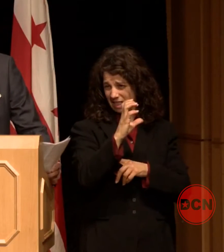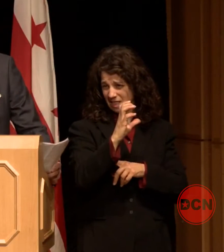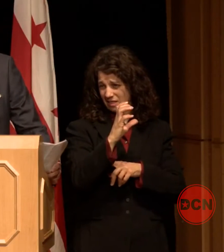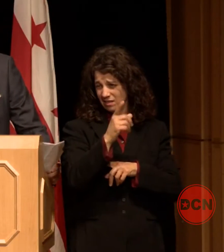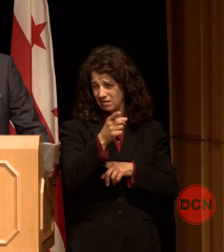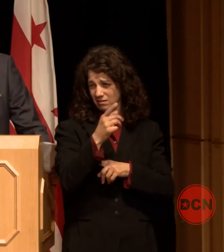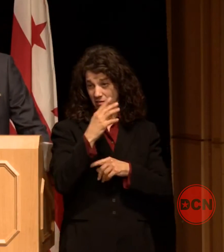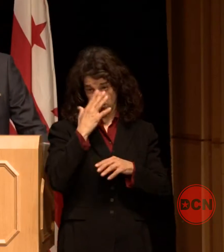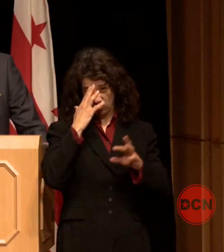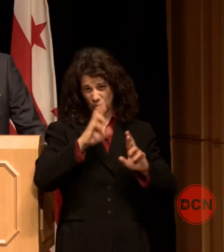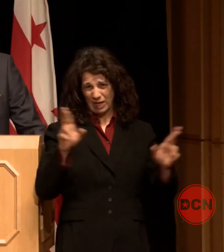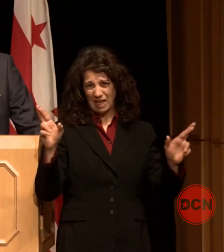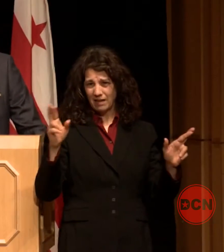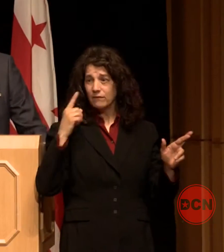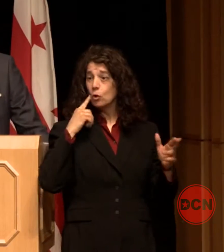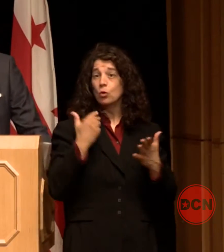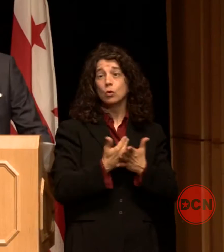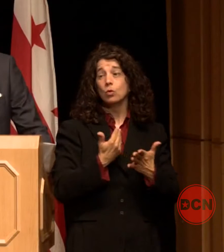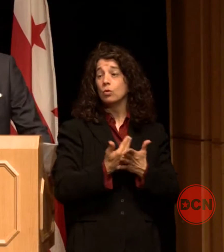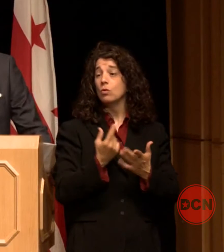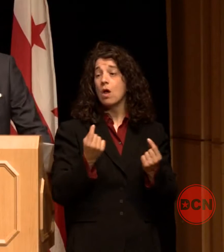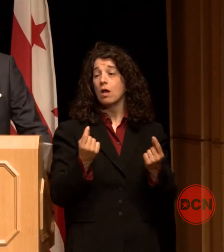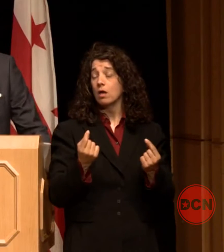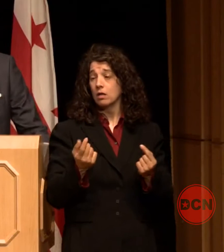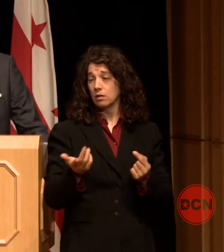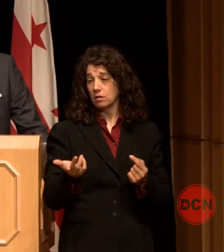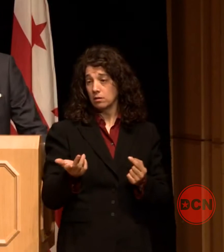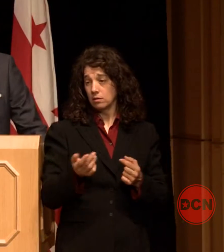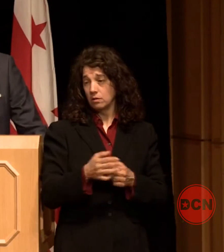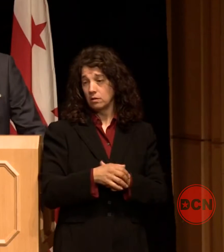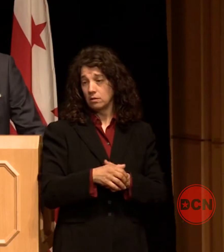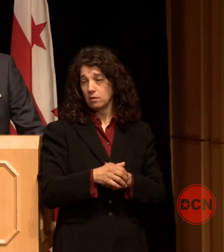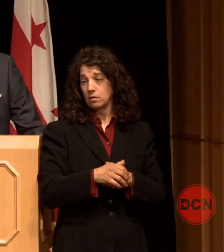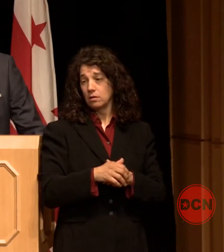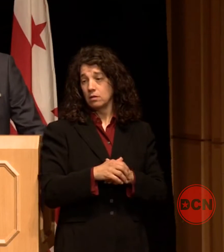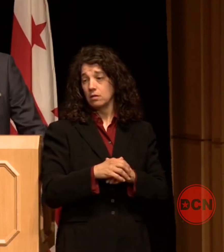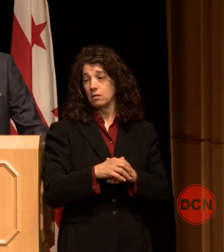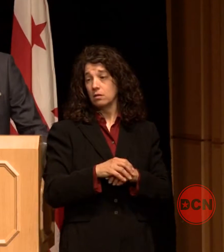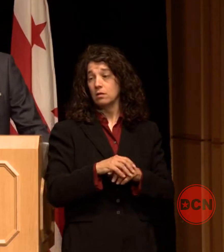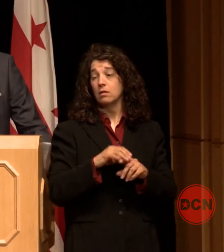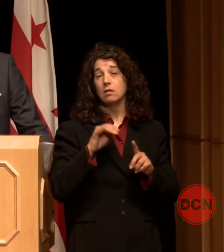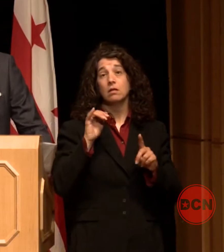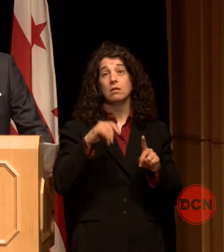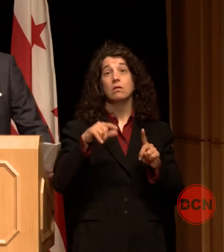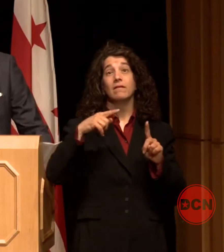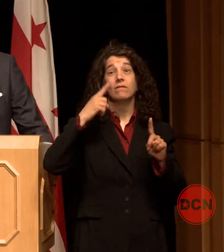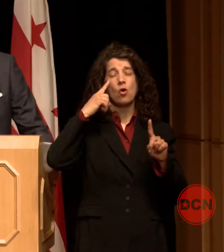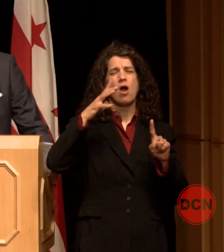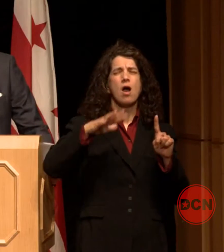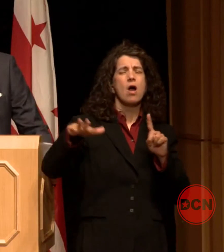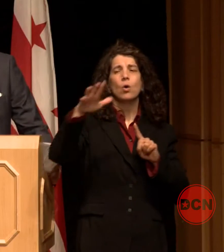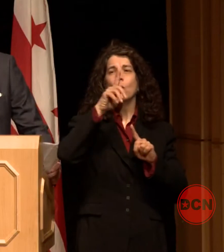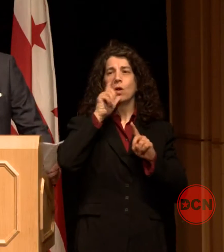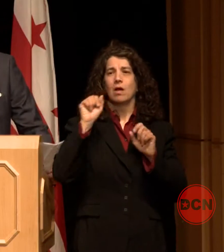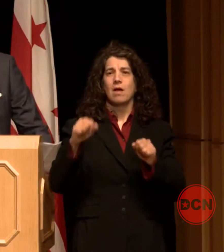AND SMALL TO THE BENEFIT OF RESIDENTS ALL OVER THE CITY. IN ALL EIGHT WARDS. BUT WE HAVE ALSO FOCUSED ON